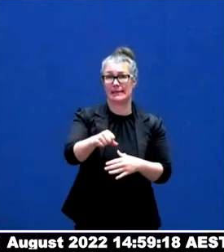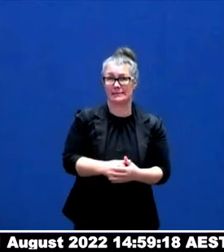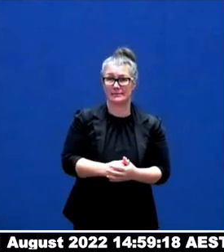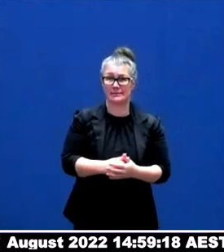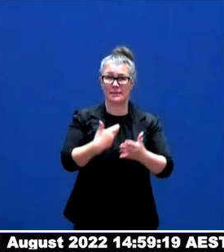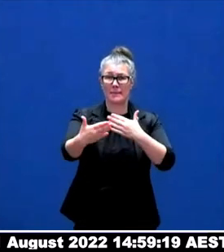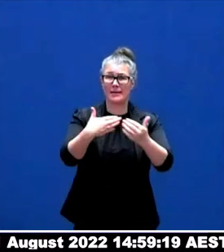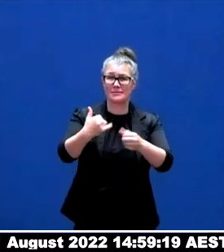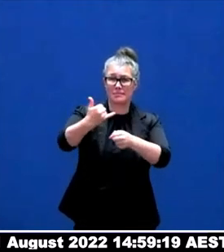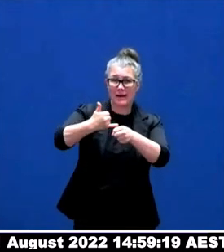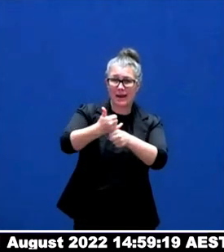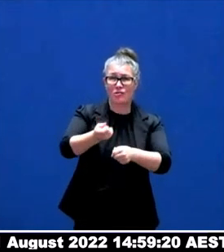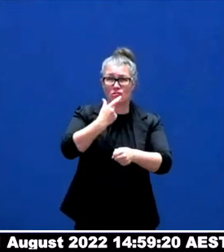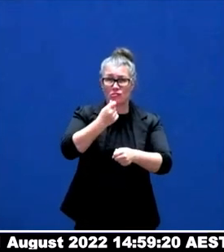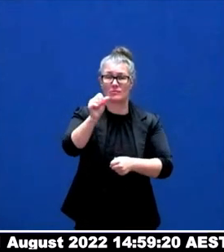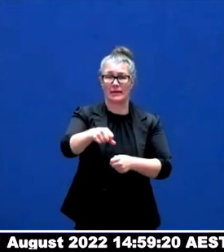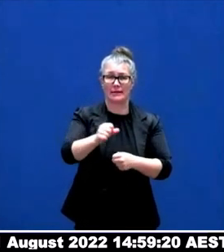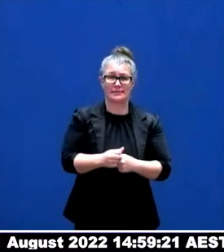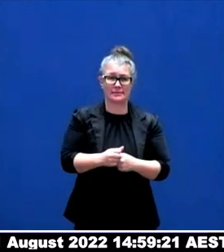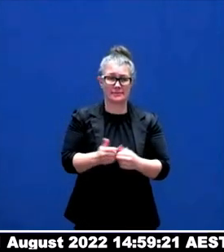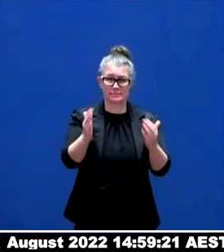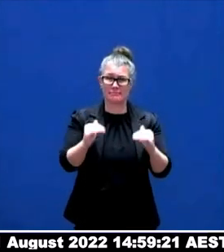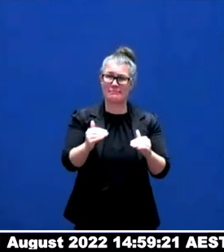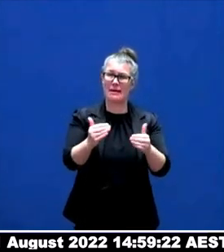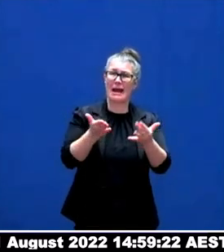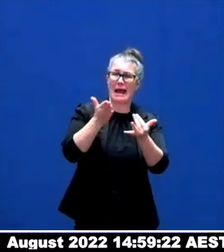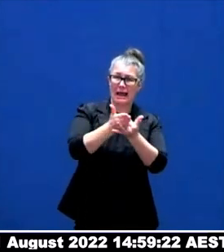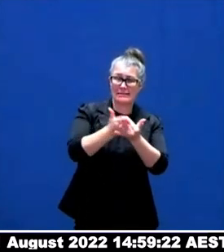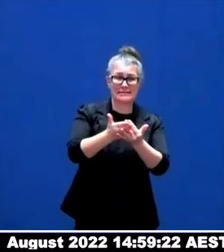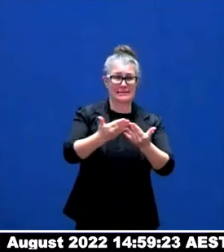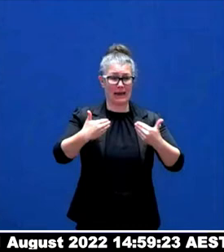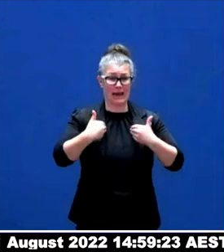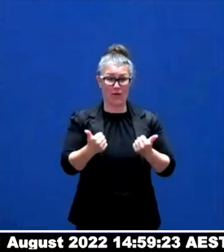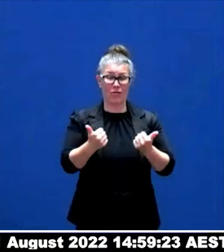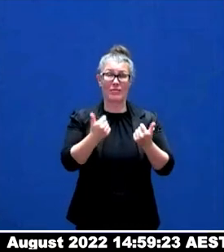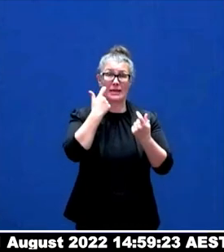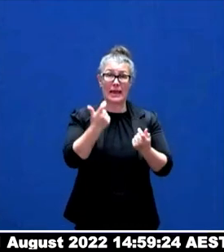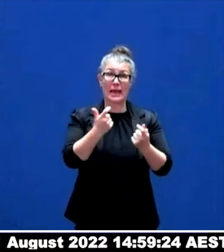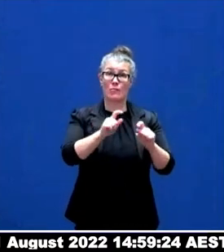Yes. Accessing health care providers? Yes.